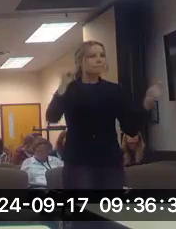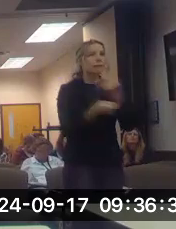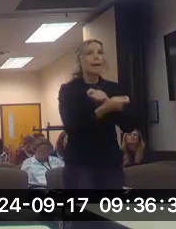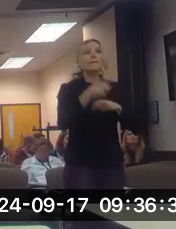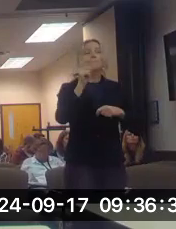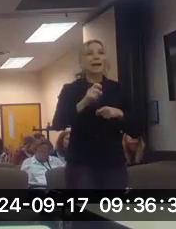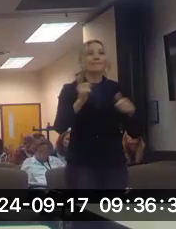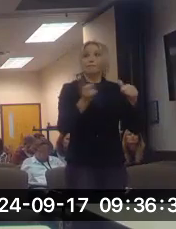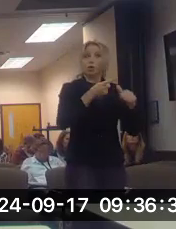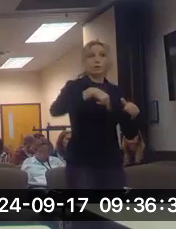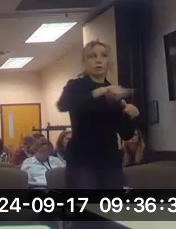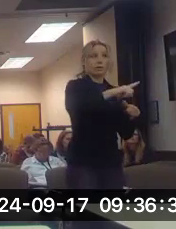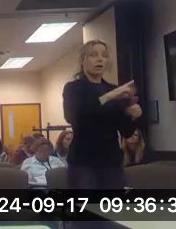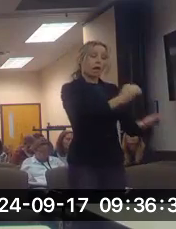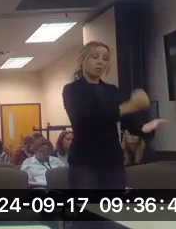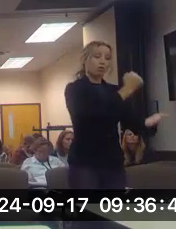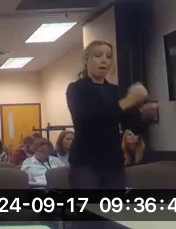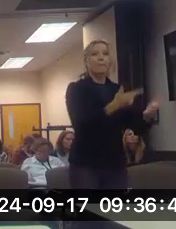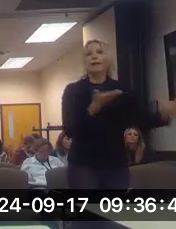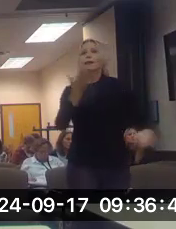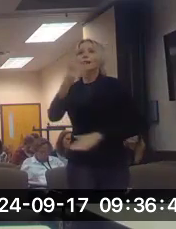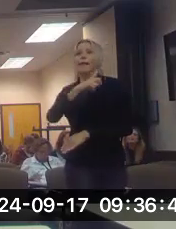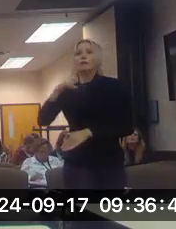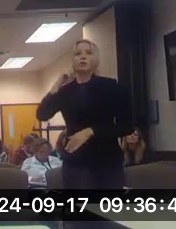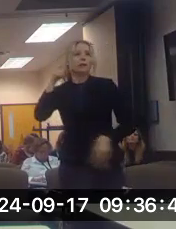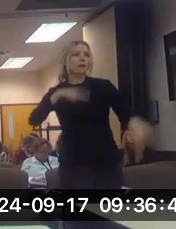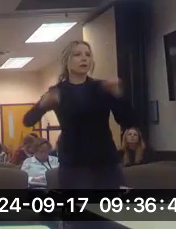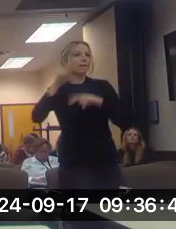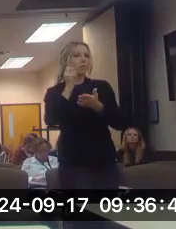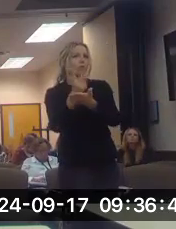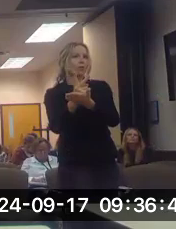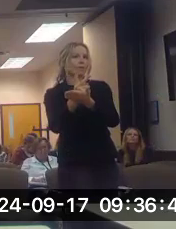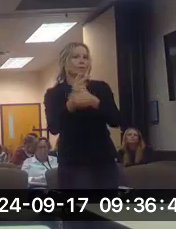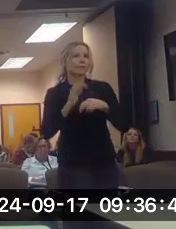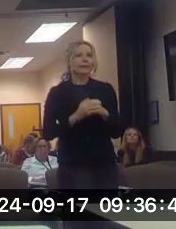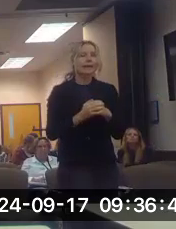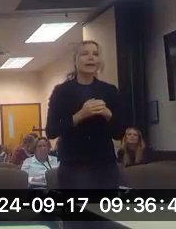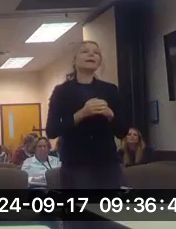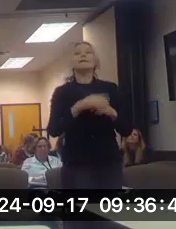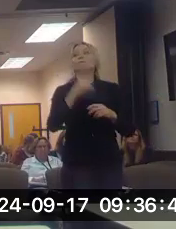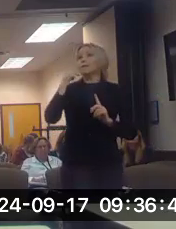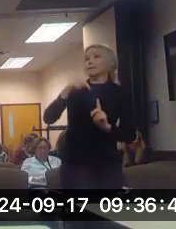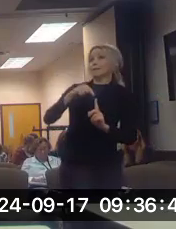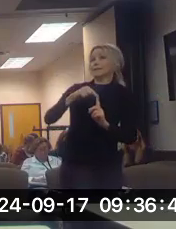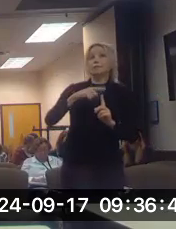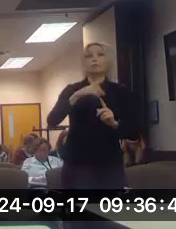Reginald Parson: The definition of cover employees, and the substitution of private plans Reginald Parson: involves significant agency, discretion.